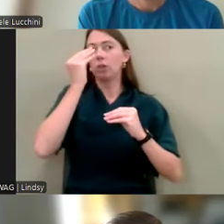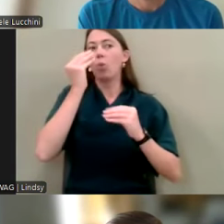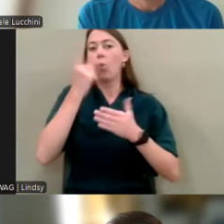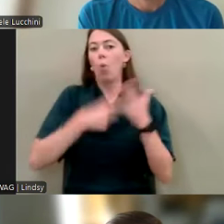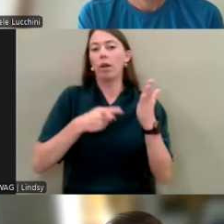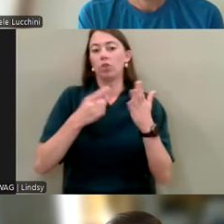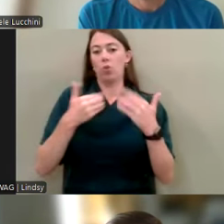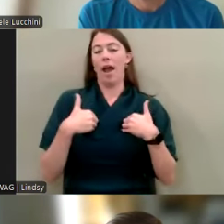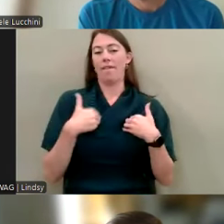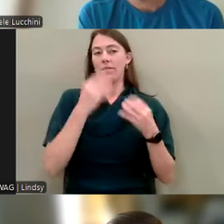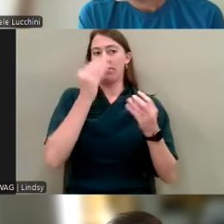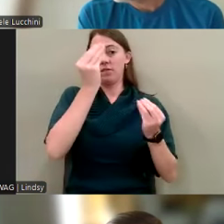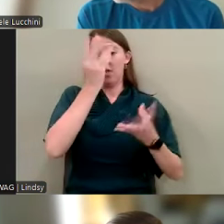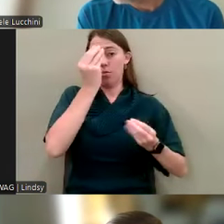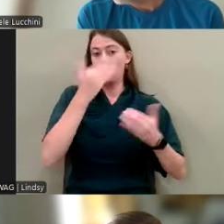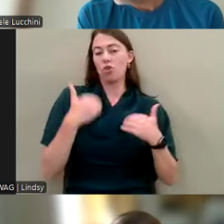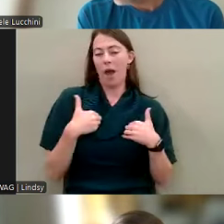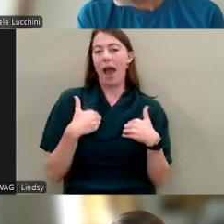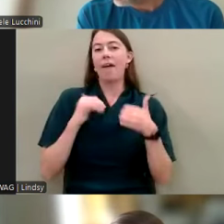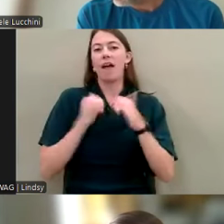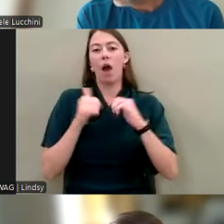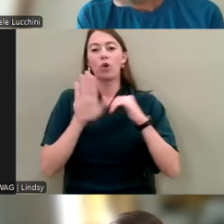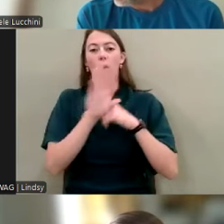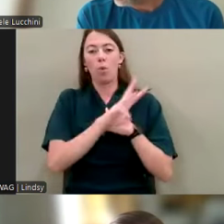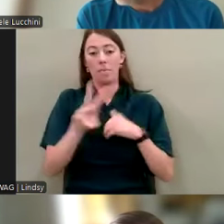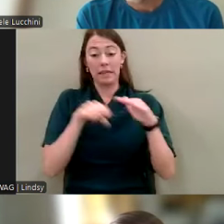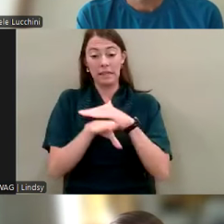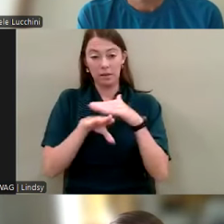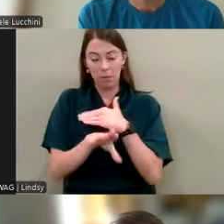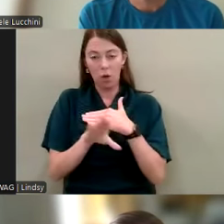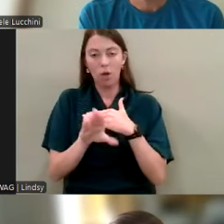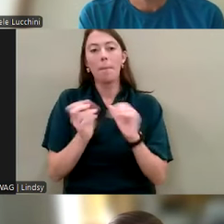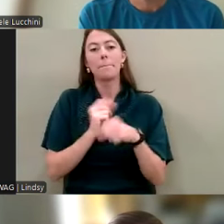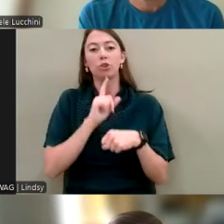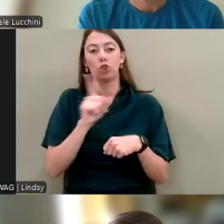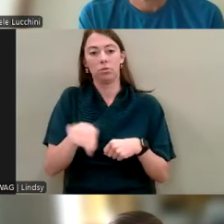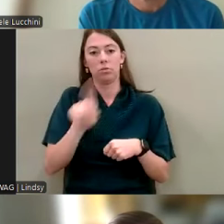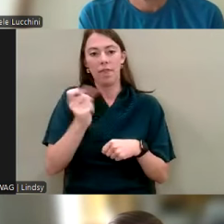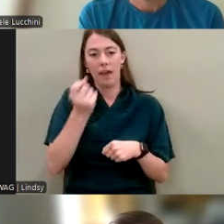the accessibility of the site as you understand it and then start to build the case about,